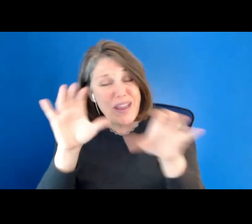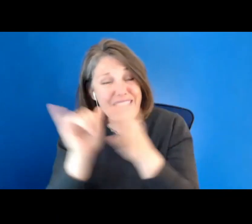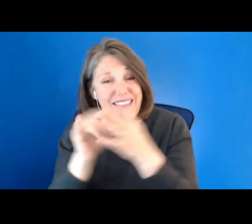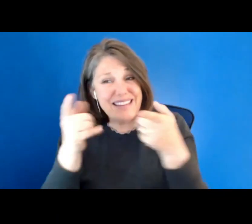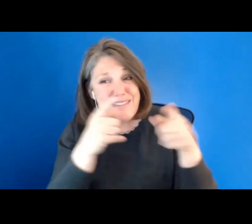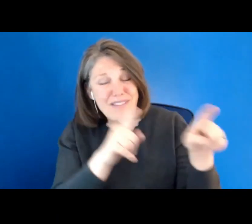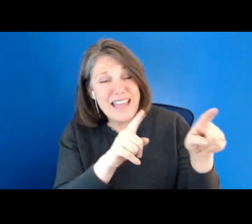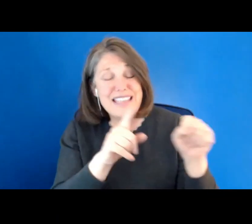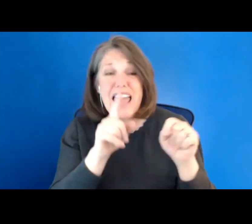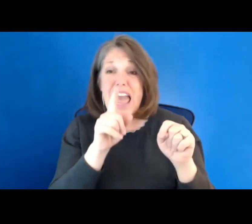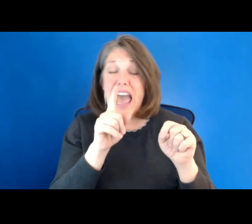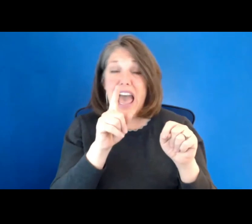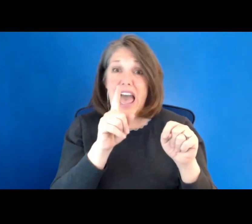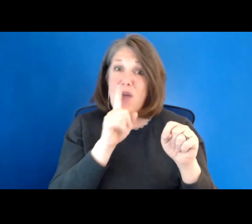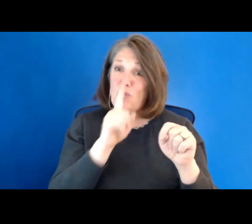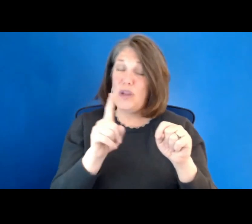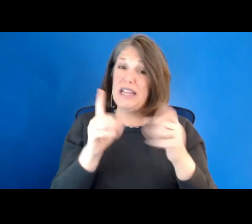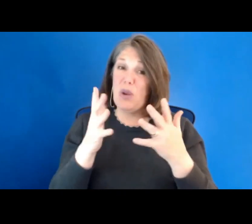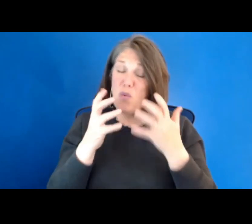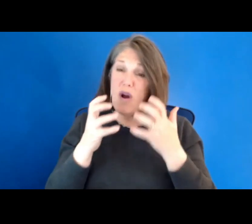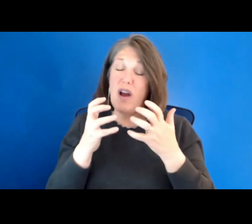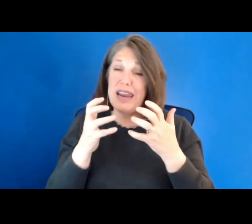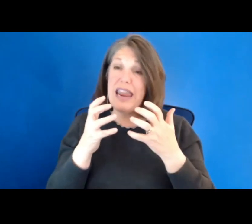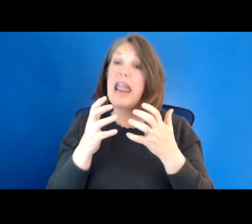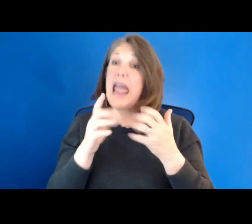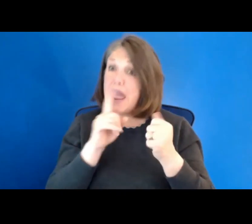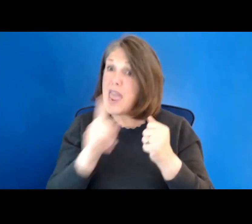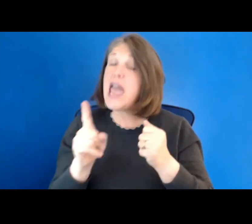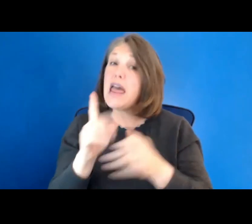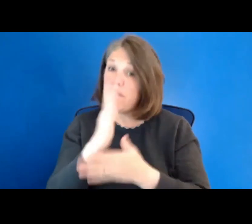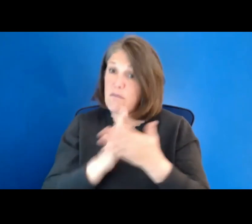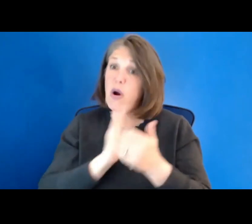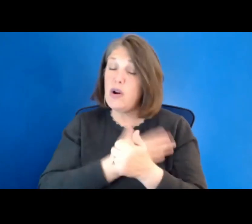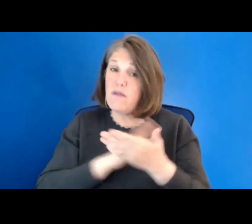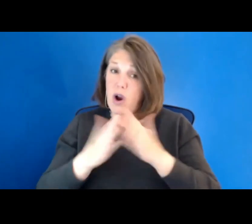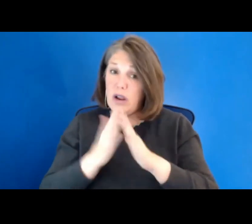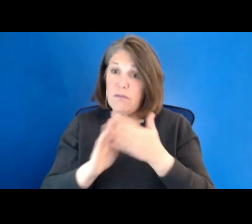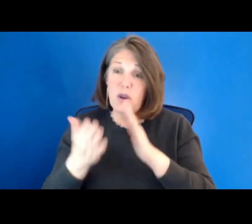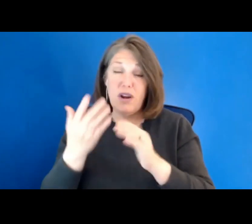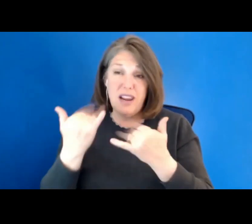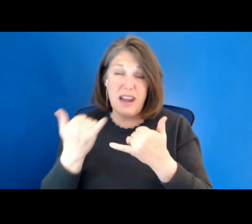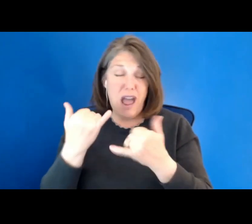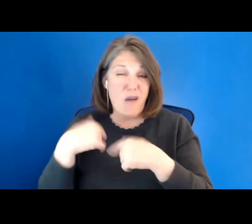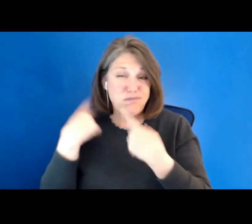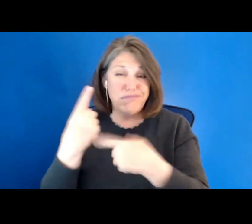wanting 17:49:16 to be and having been part of our community for 17:49:23 over a year. We were thinking of